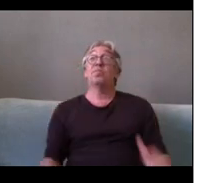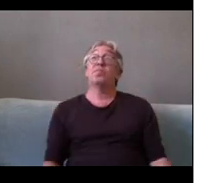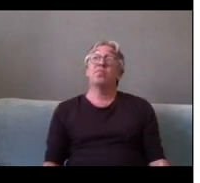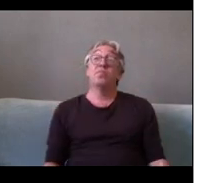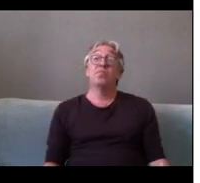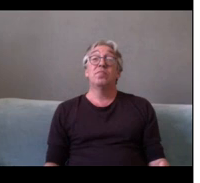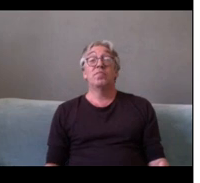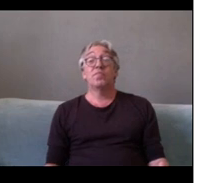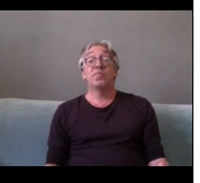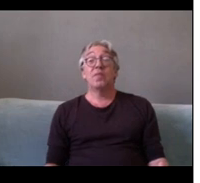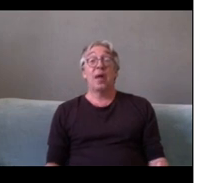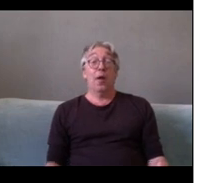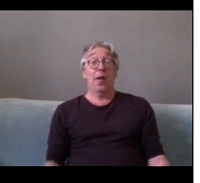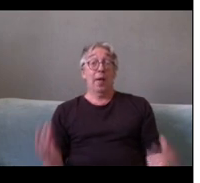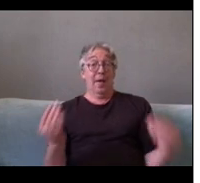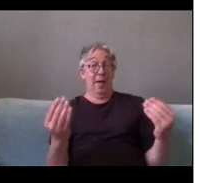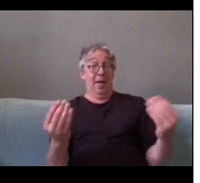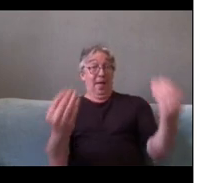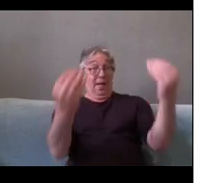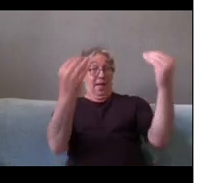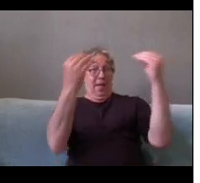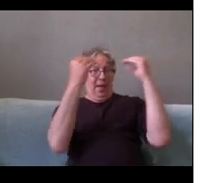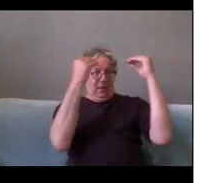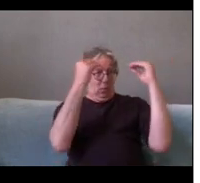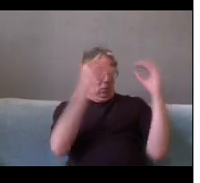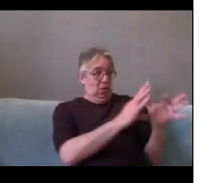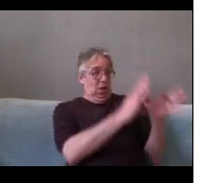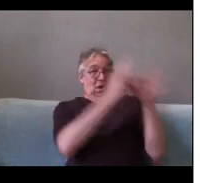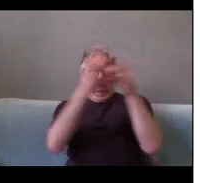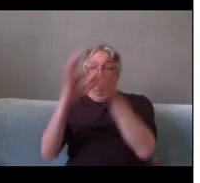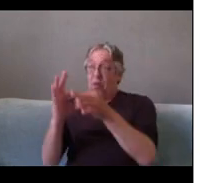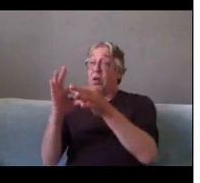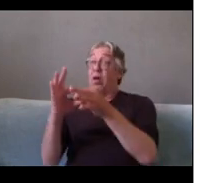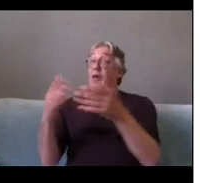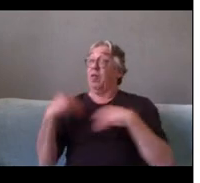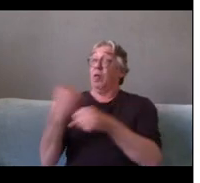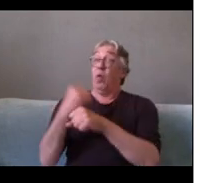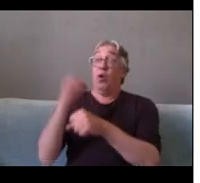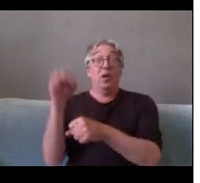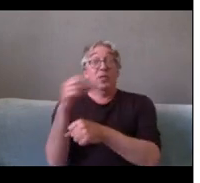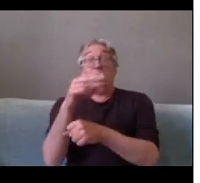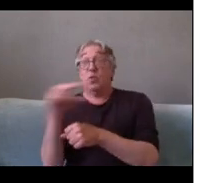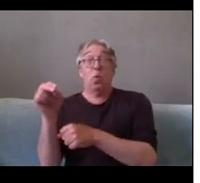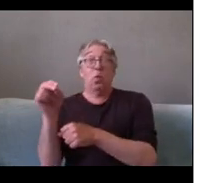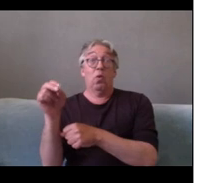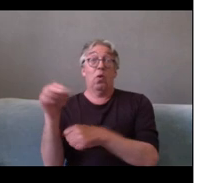of persons with disabilities. And I want to say that it is a major factor, yes.